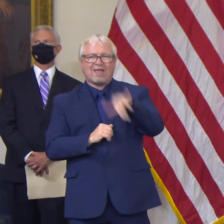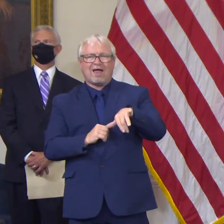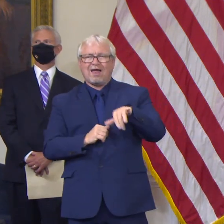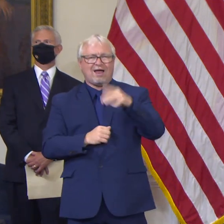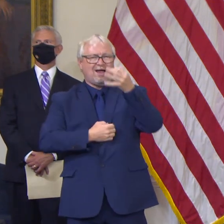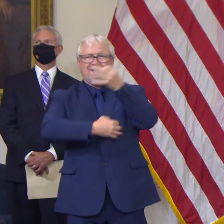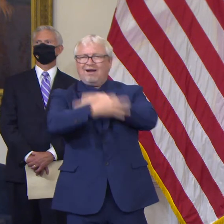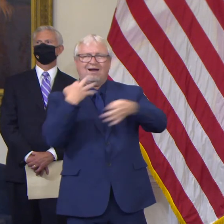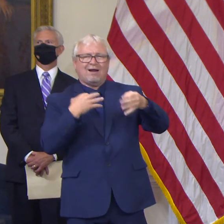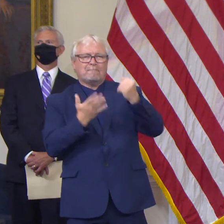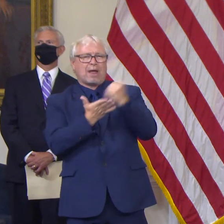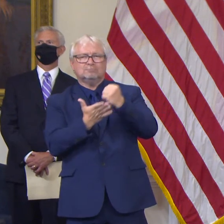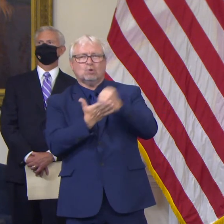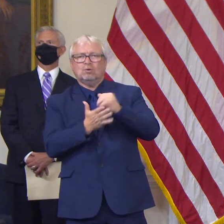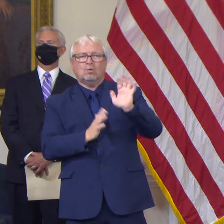But we're